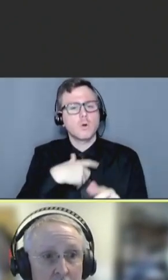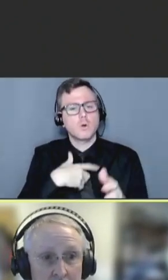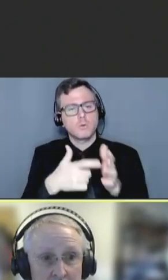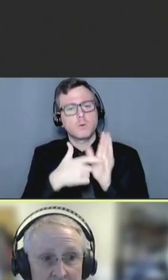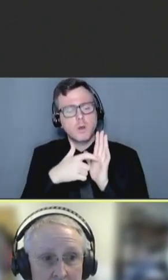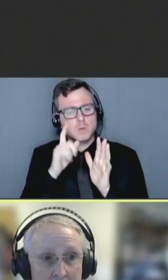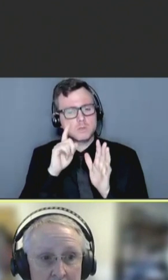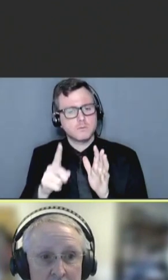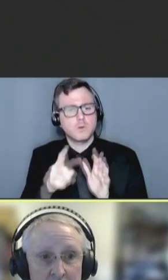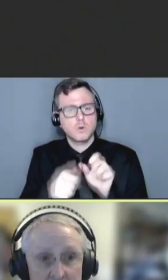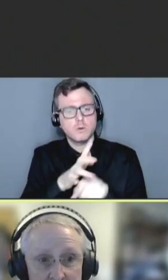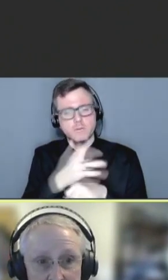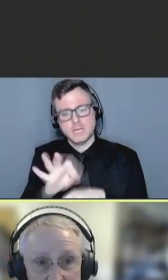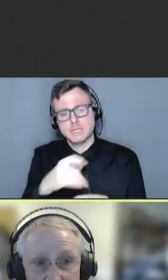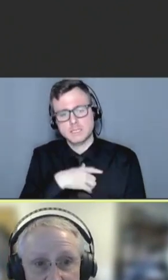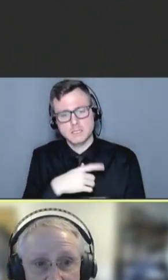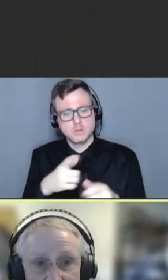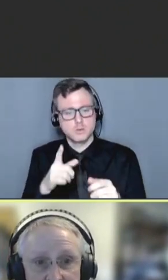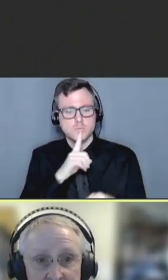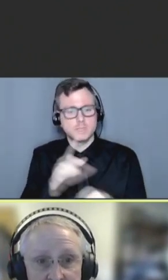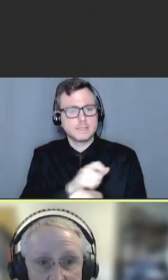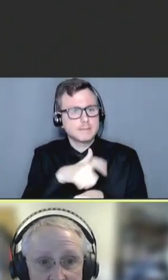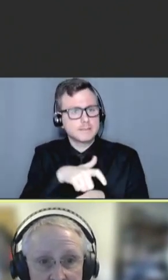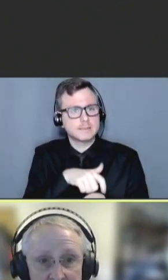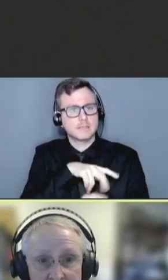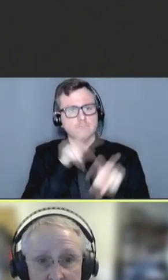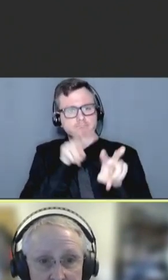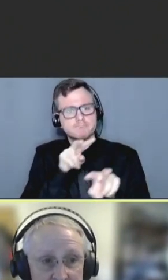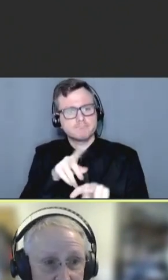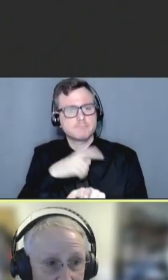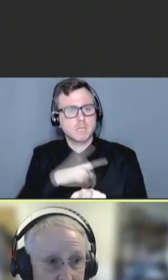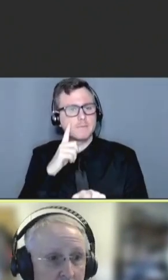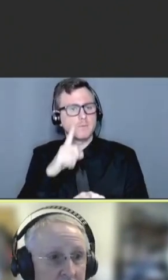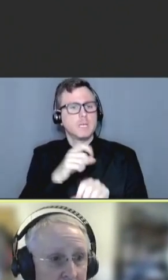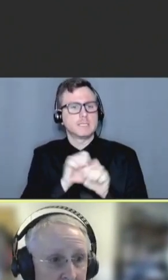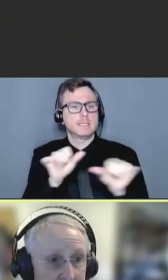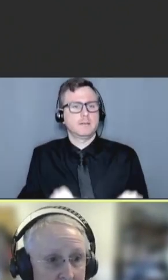real-time monitoring for vaccine safety as vaccination efforts continue to expand,